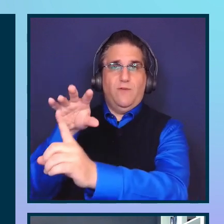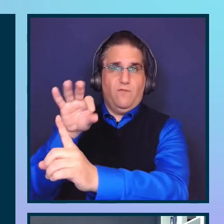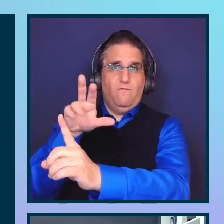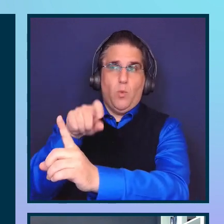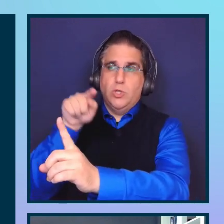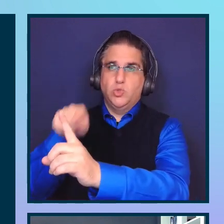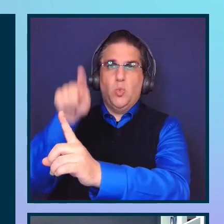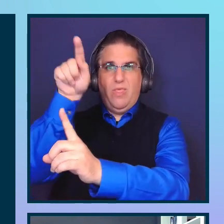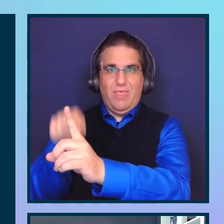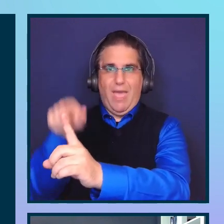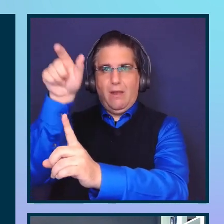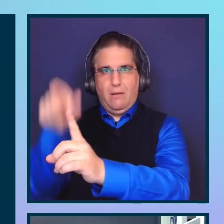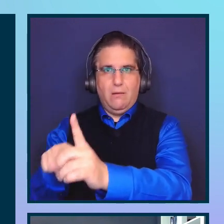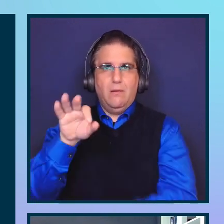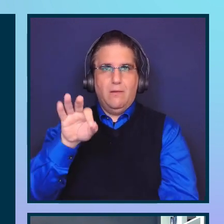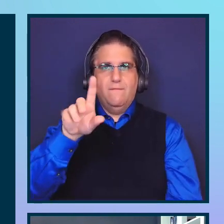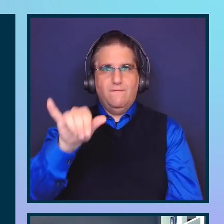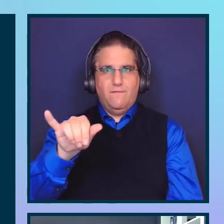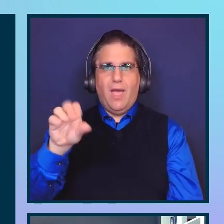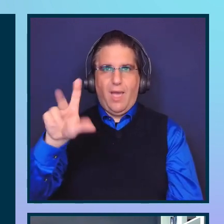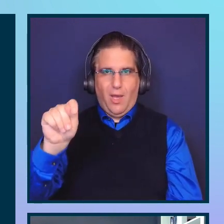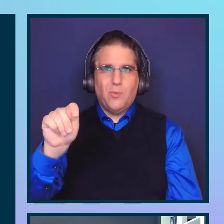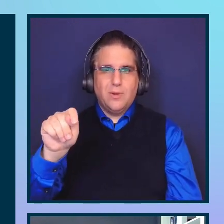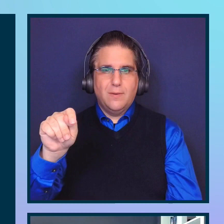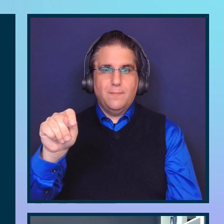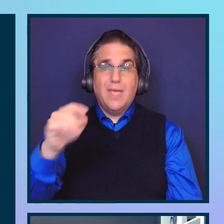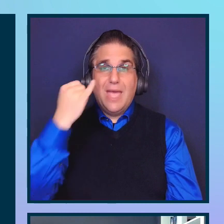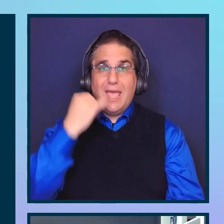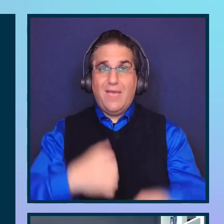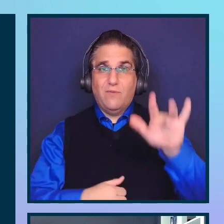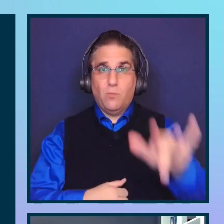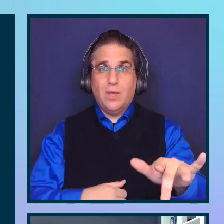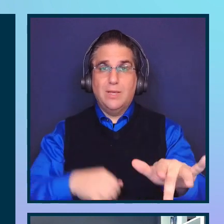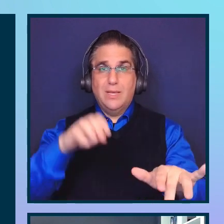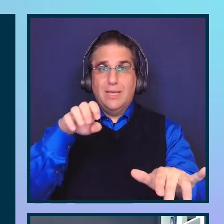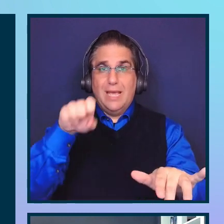in that fly out, Escape should return you to the whatever launched this element.